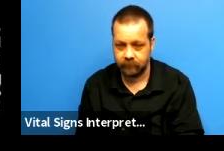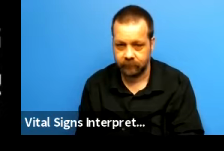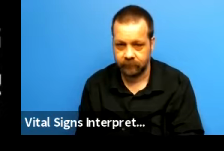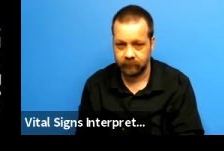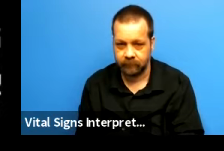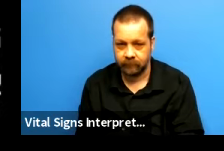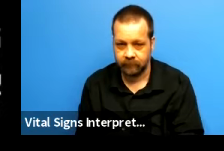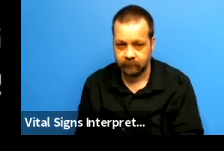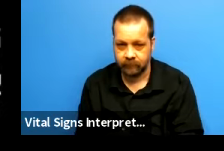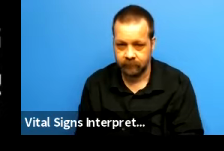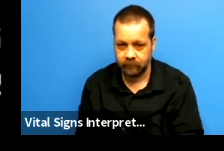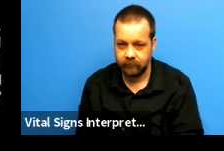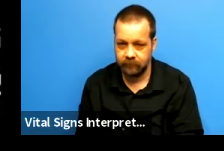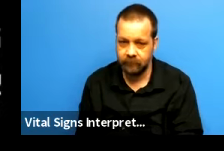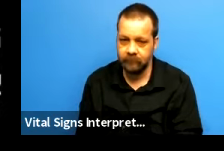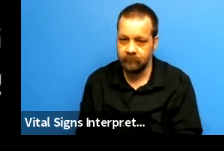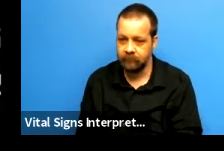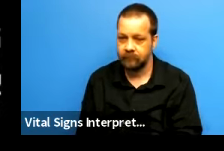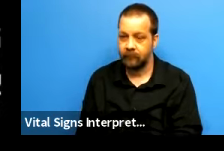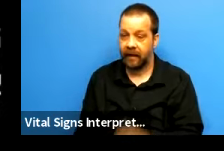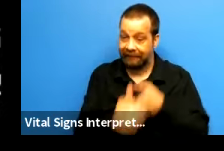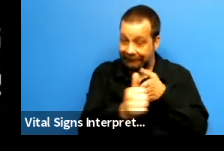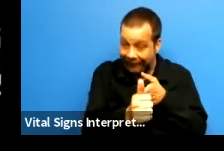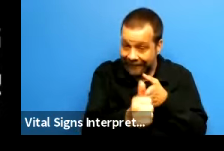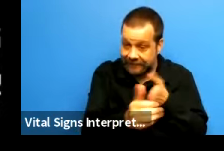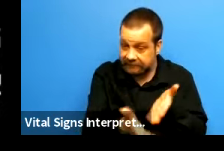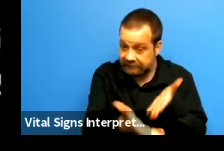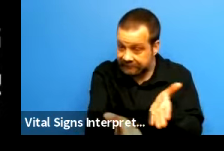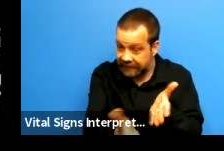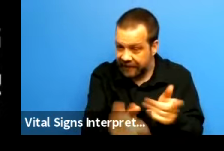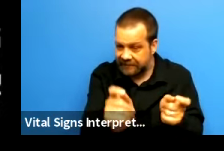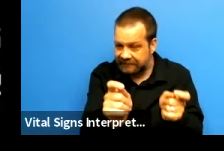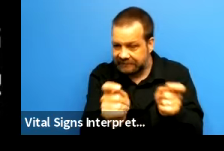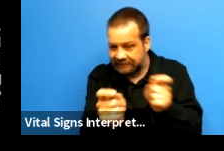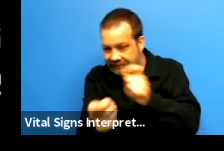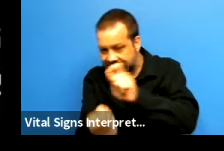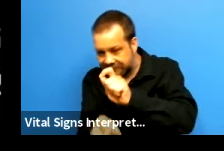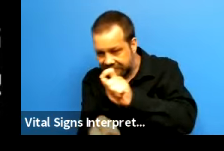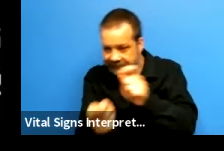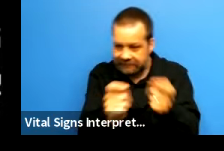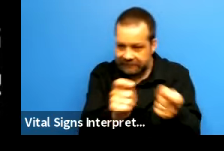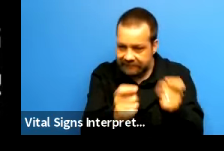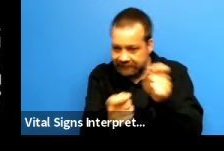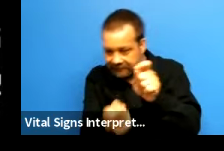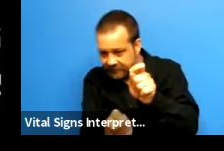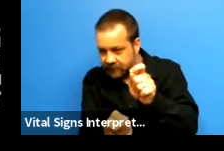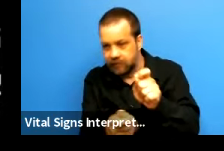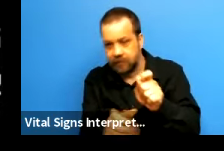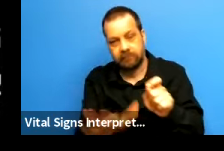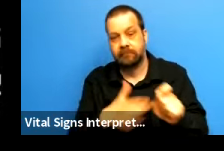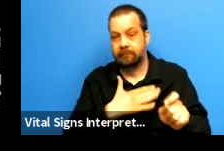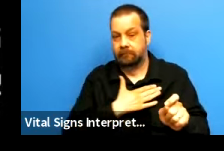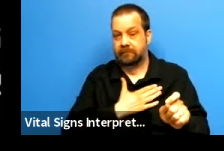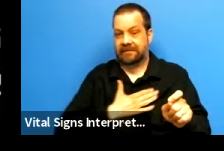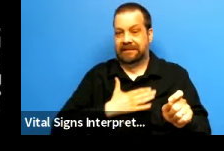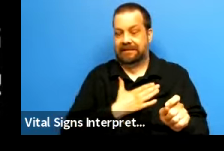As the guidance continues to evolve, please we're always looking for solutions,